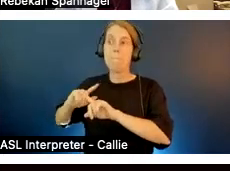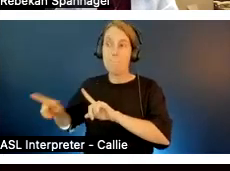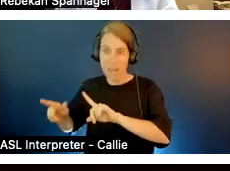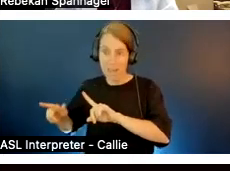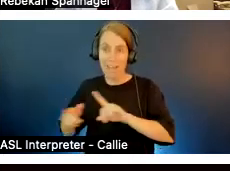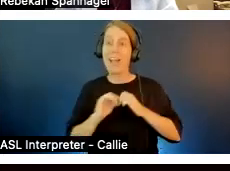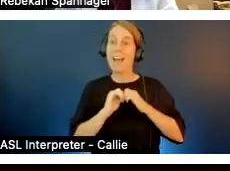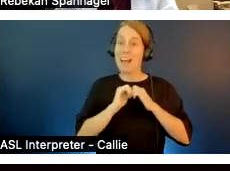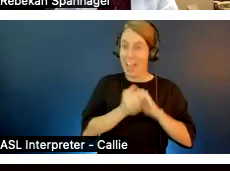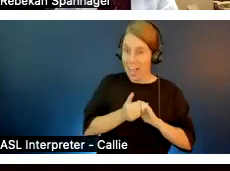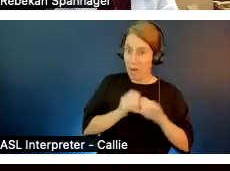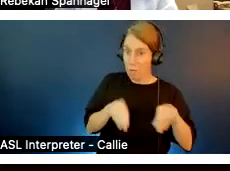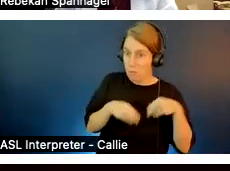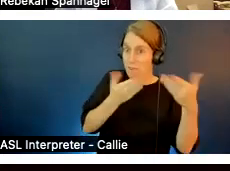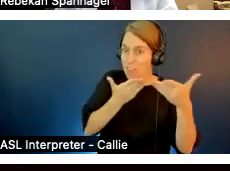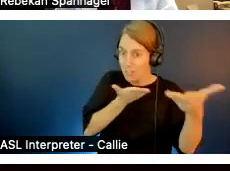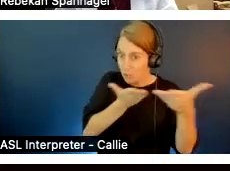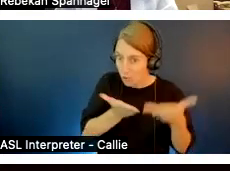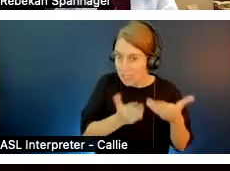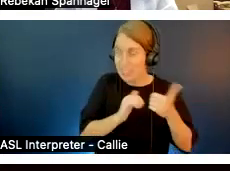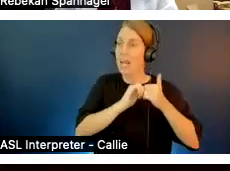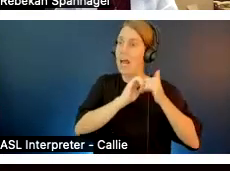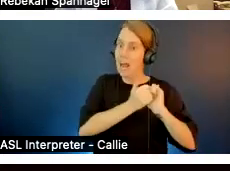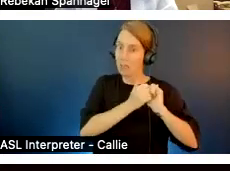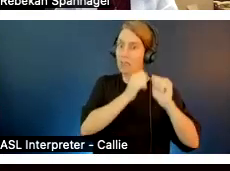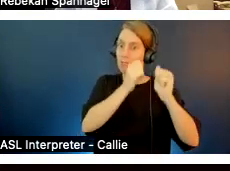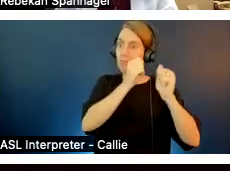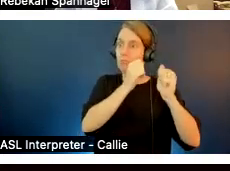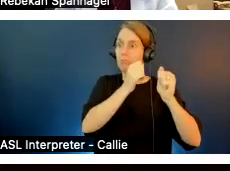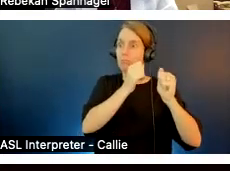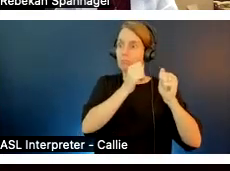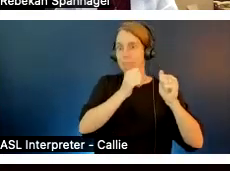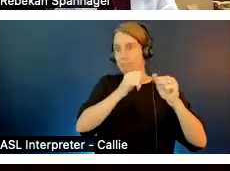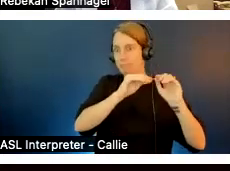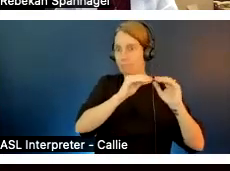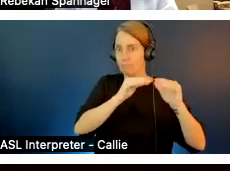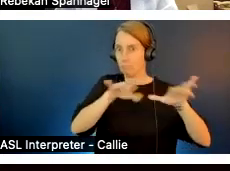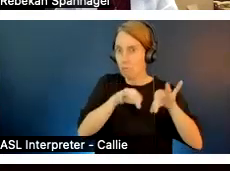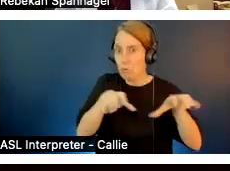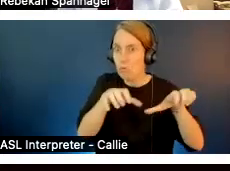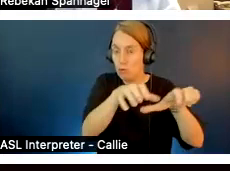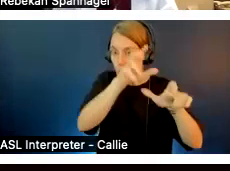is overseen by department of health and human services that's correct um so another aspect of